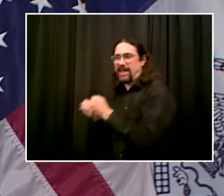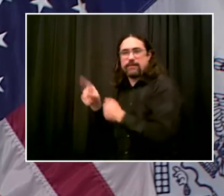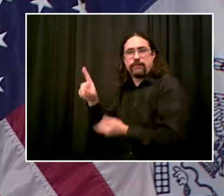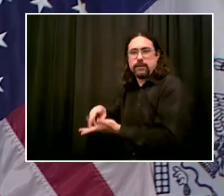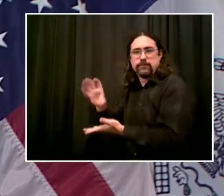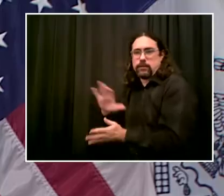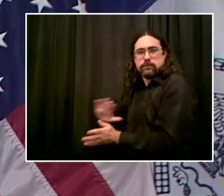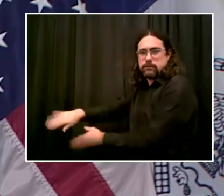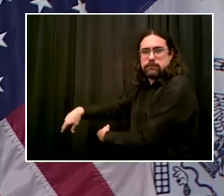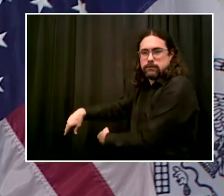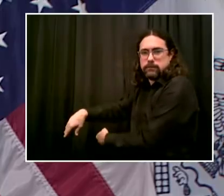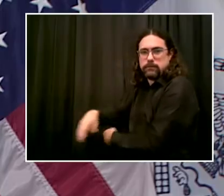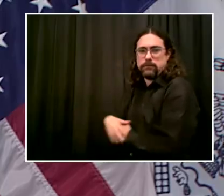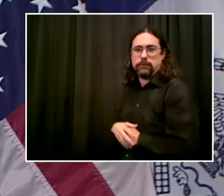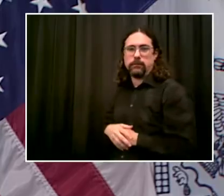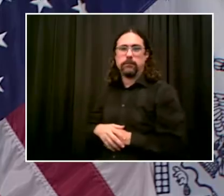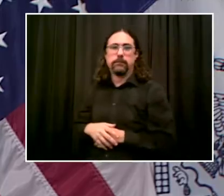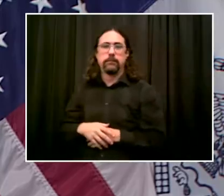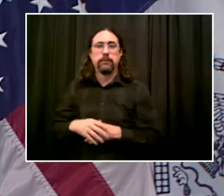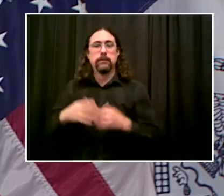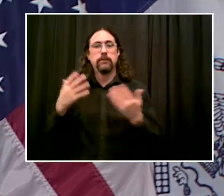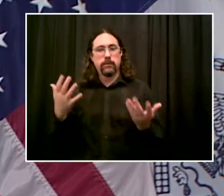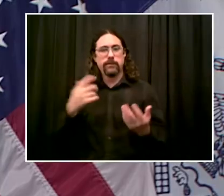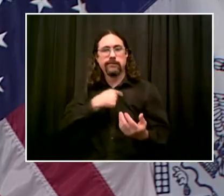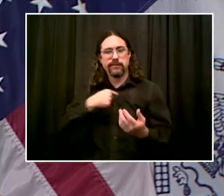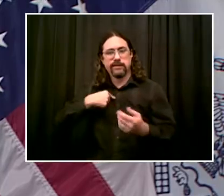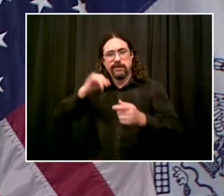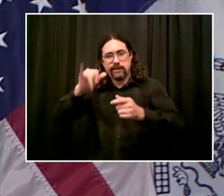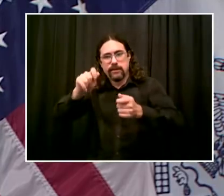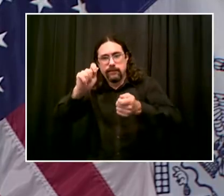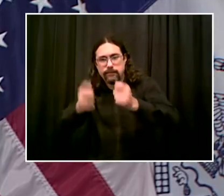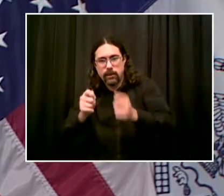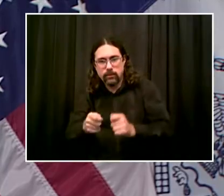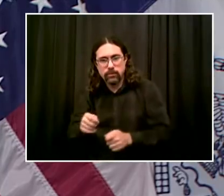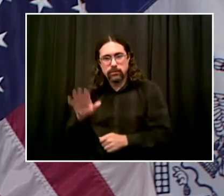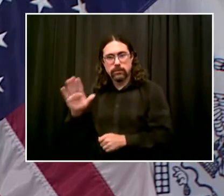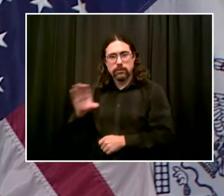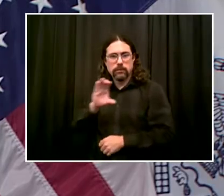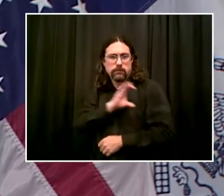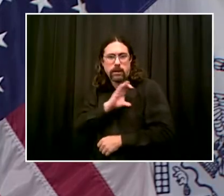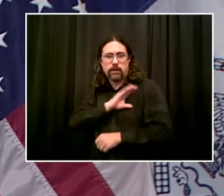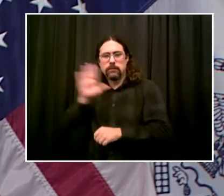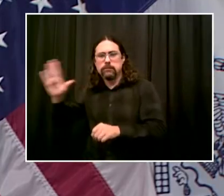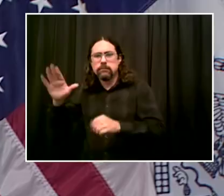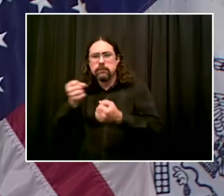AND ONTO THE STREET TO TAKE ON OTHER RESPONSIBILIITES . AND LIKE I SAID, HOMELESS NEFORCEMENT NAD A LOT OF THINGS